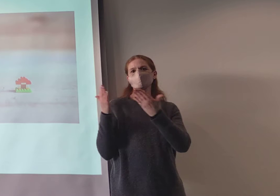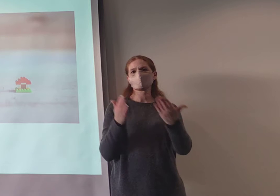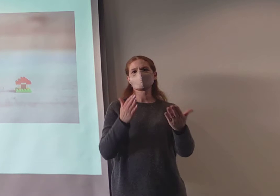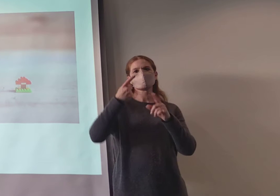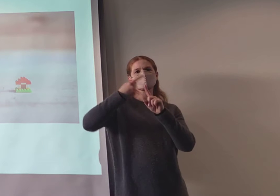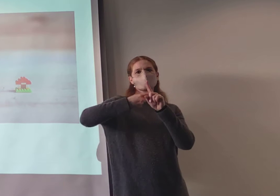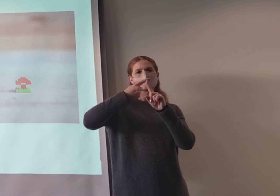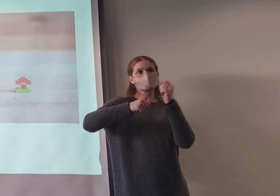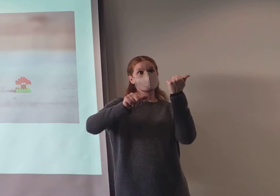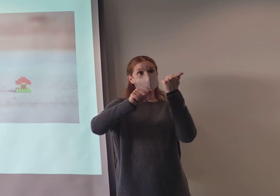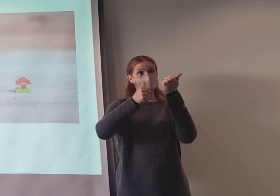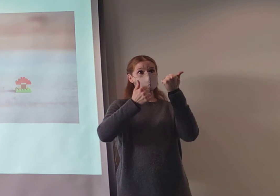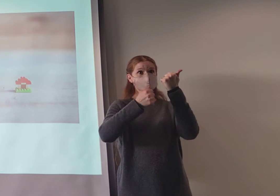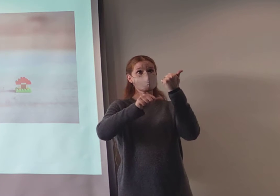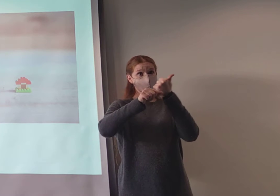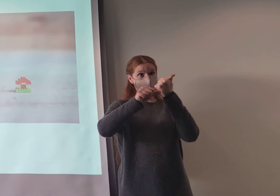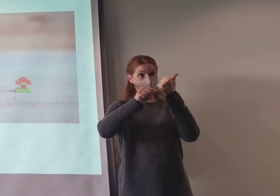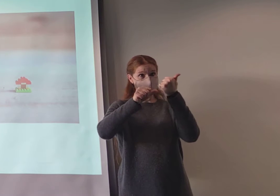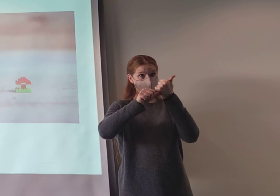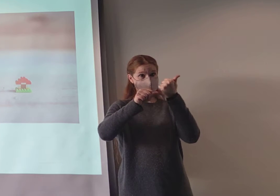and it brought about a bunch of temporary laws.